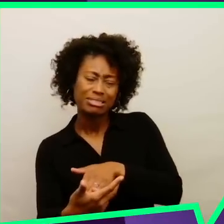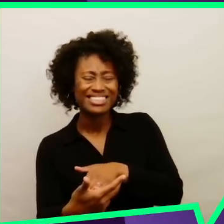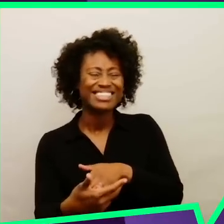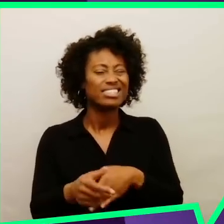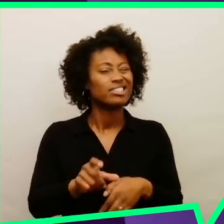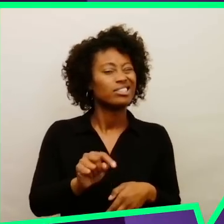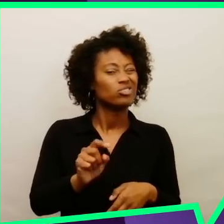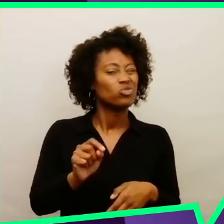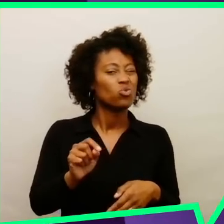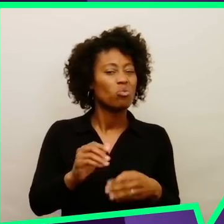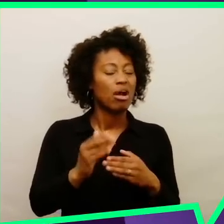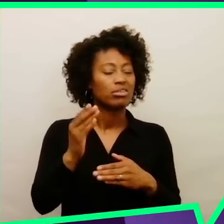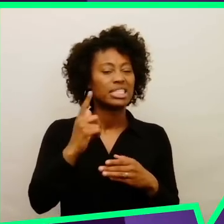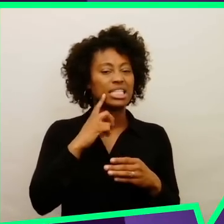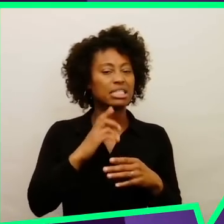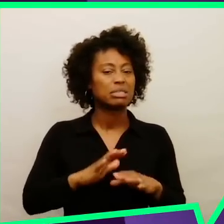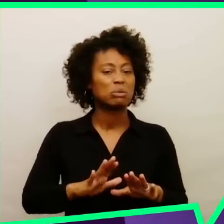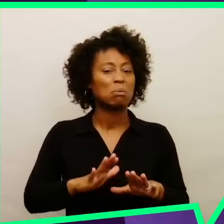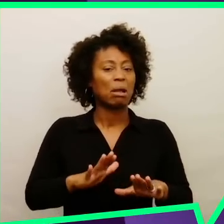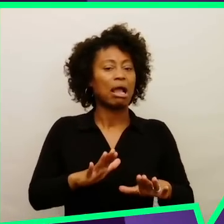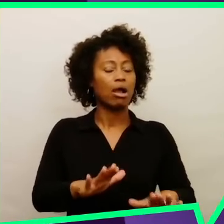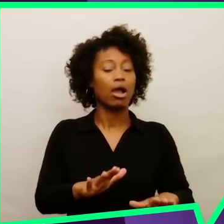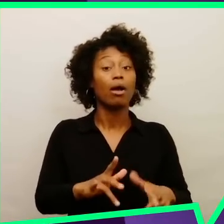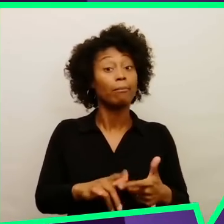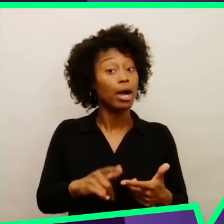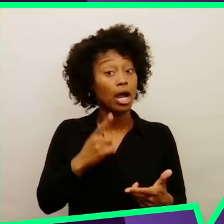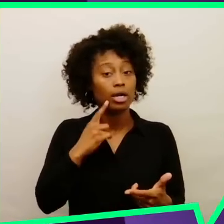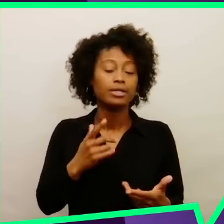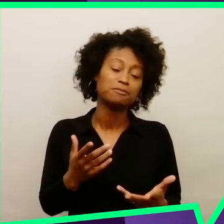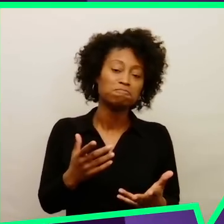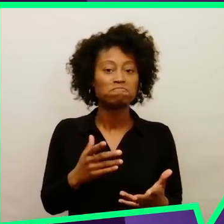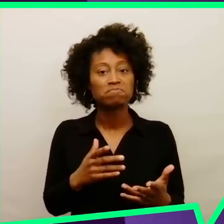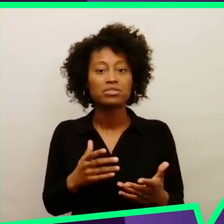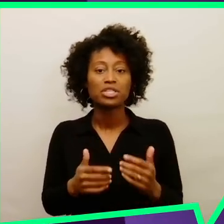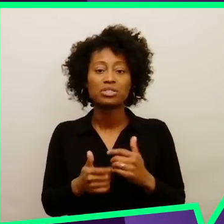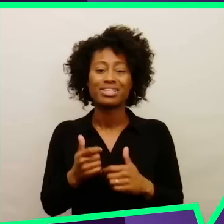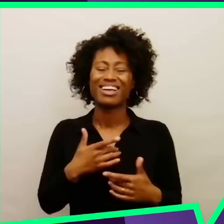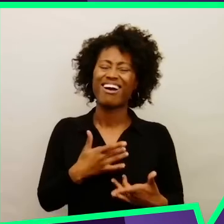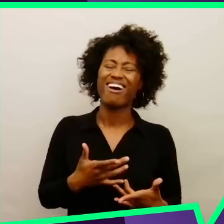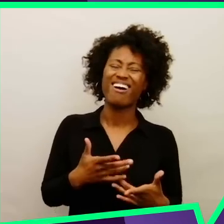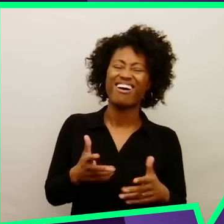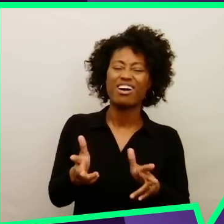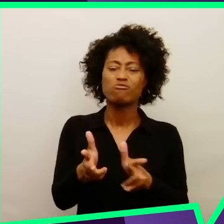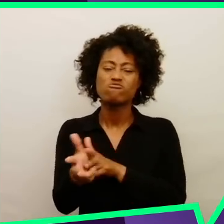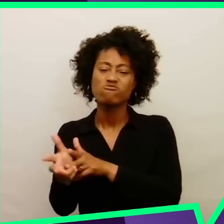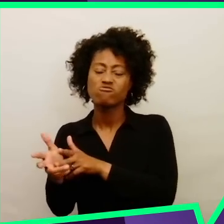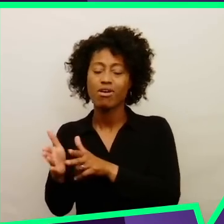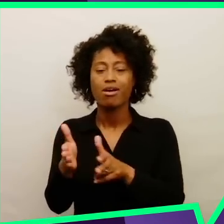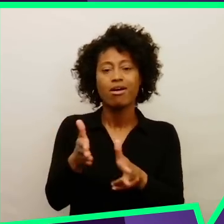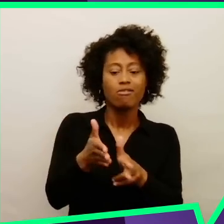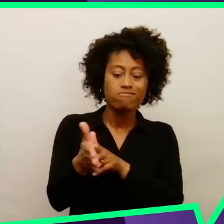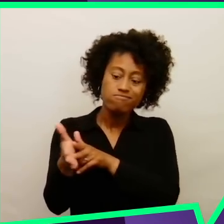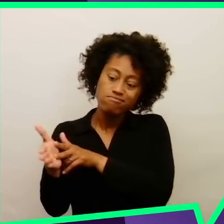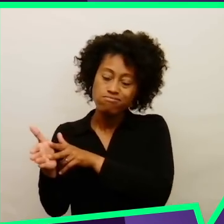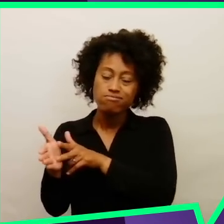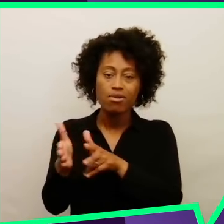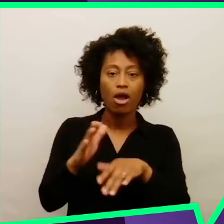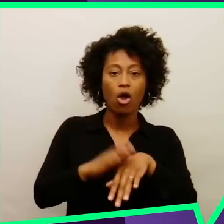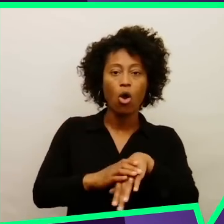but he's getting really well through those turns. And yeah, he's hitting the wall a little bit.